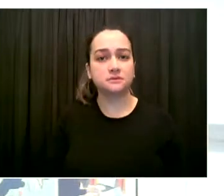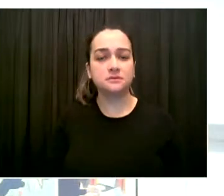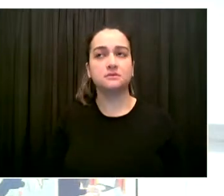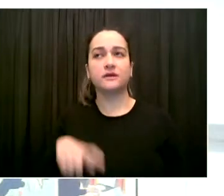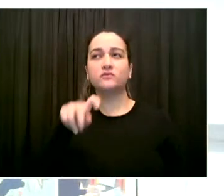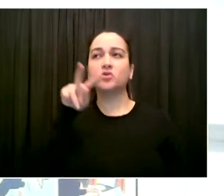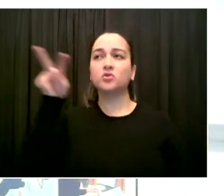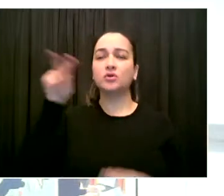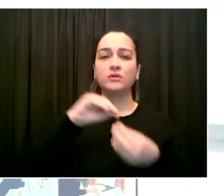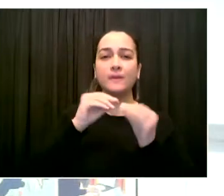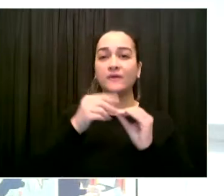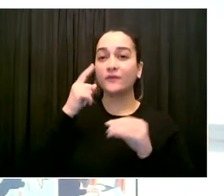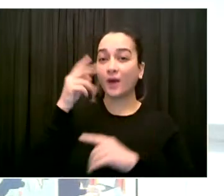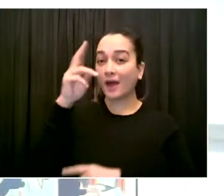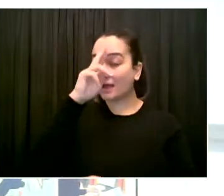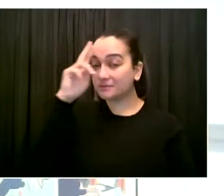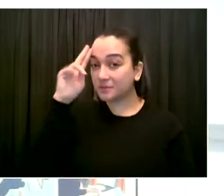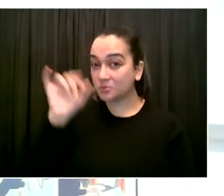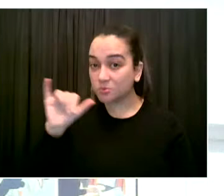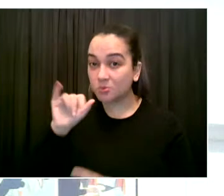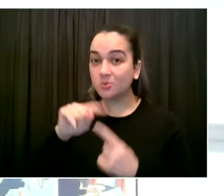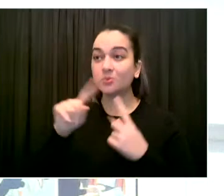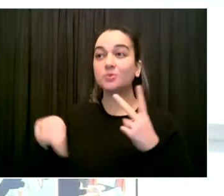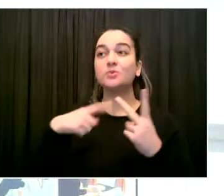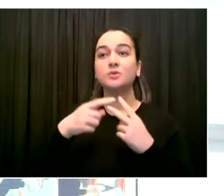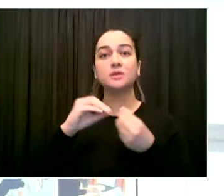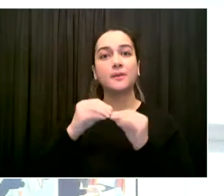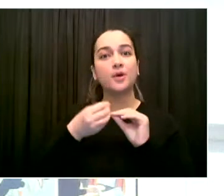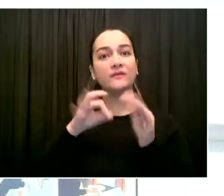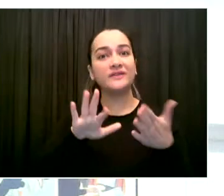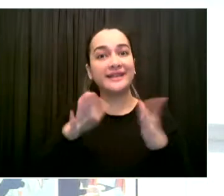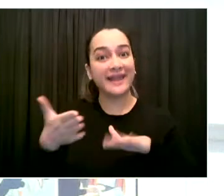AND HOSPITALIZATION AND DEATH.